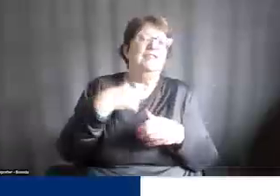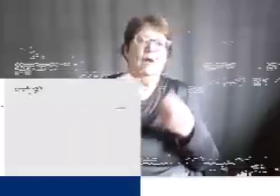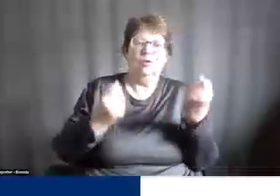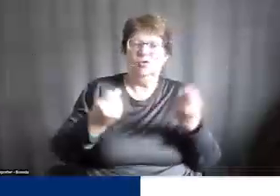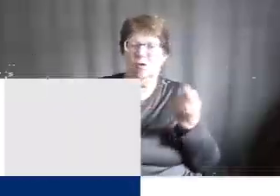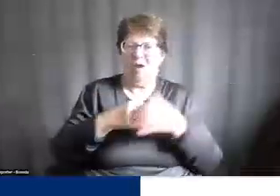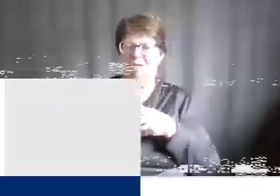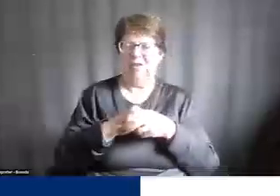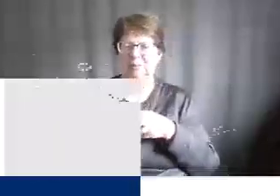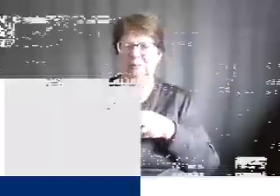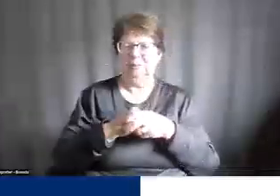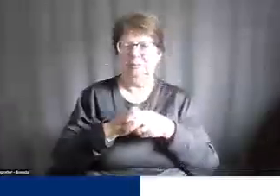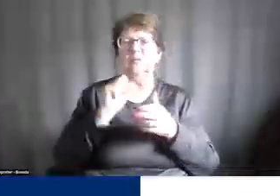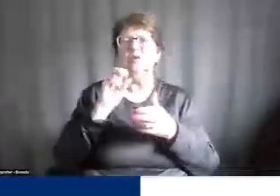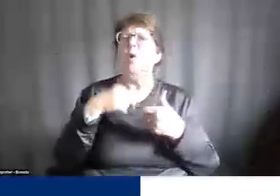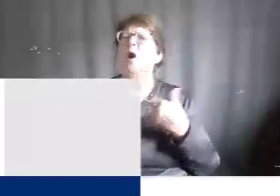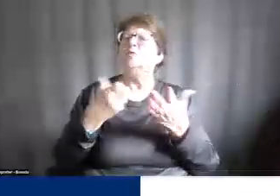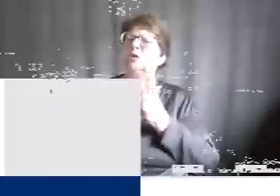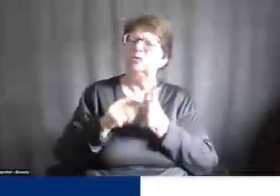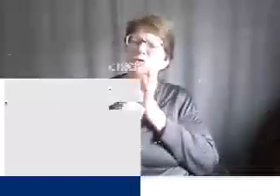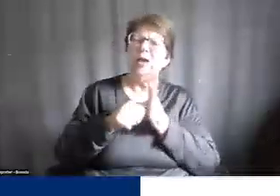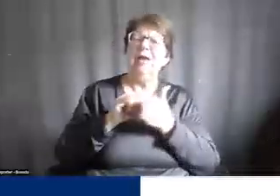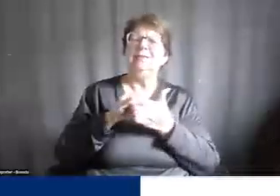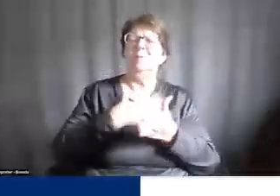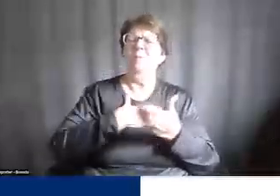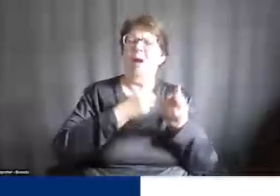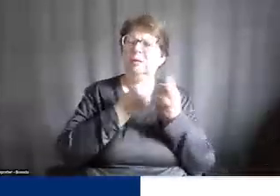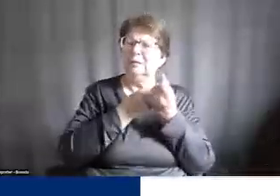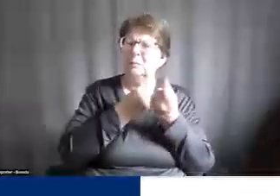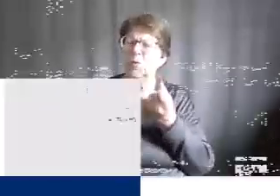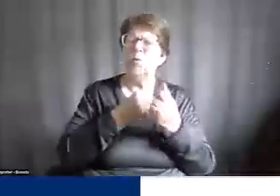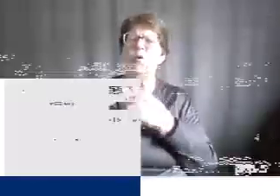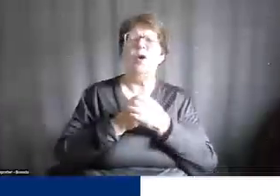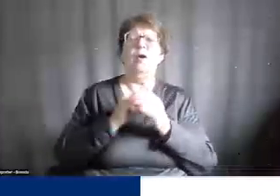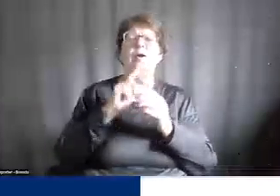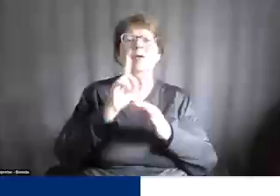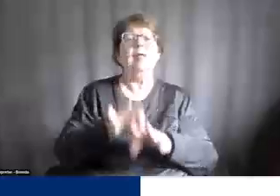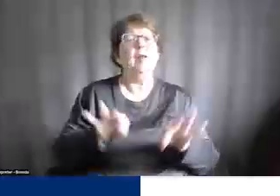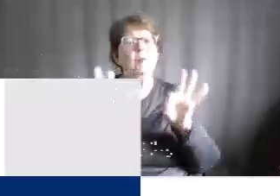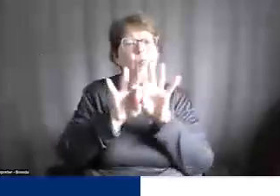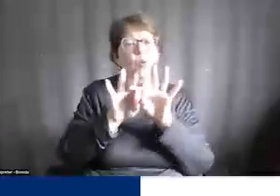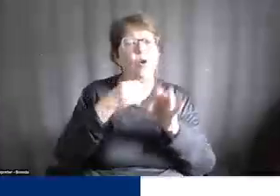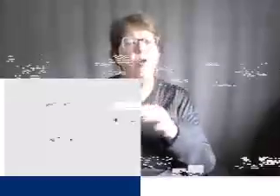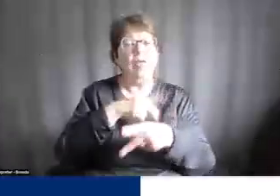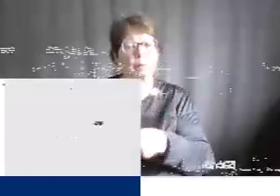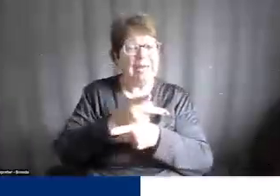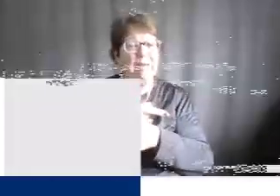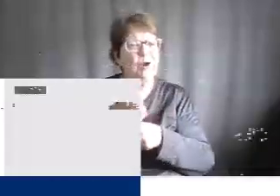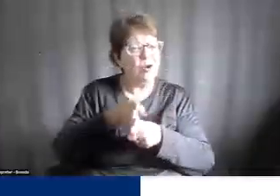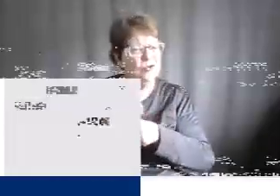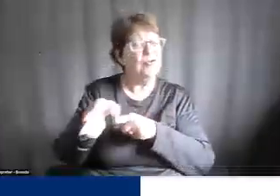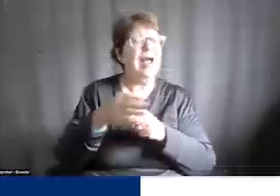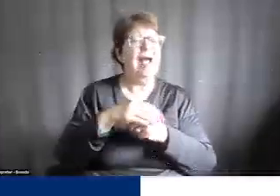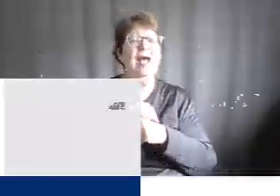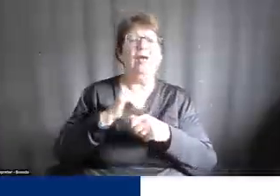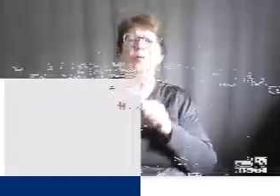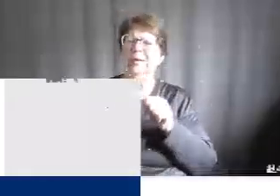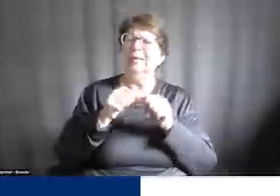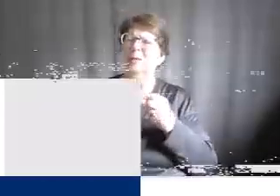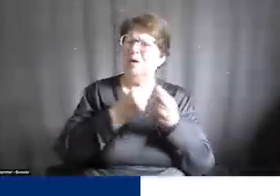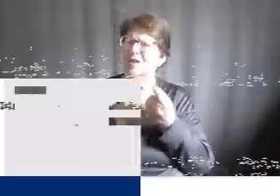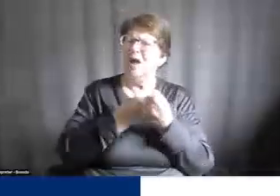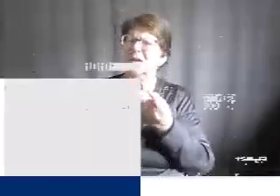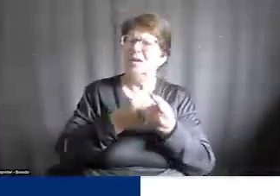Jeremy Fountaine: So I just want to stress, like, my support, and just how important it is that we keep this on track, we keep funding for the design phase that's coming up next.